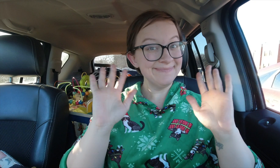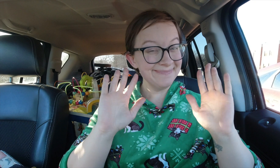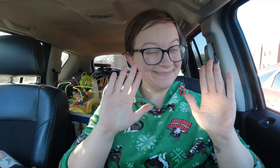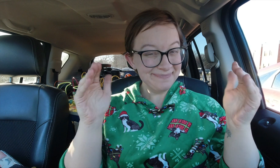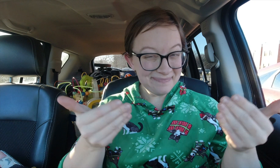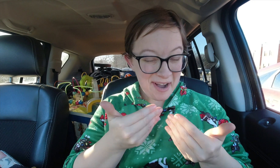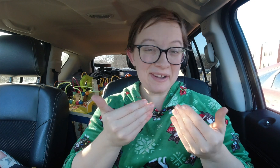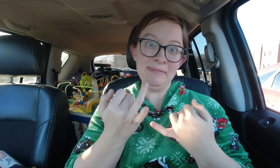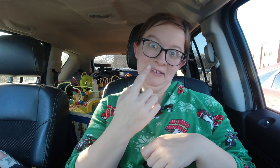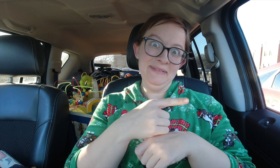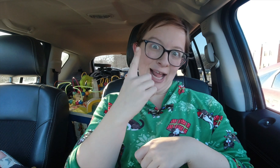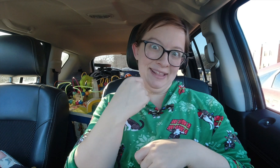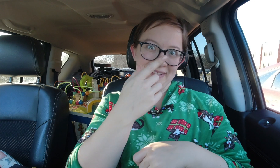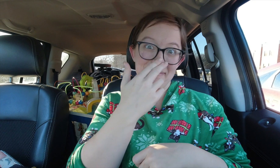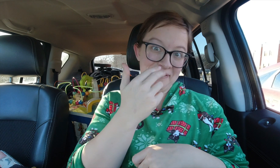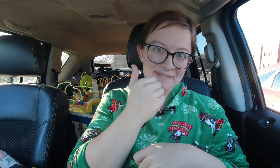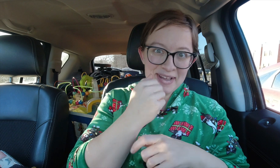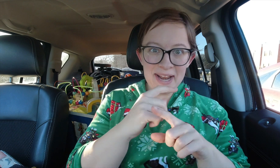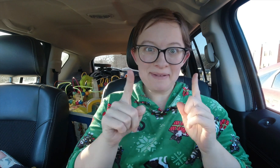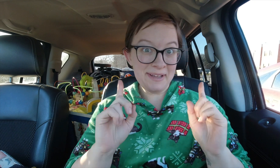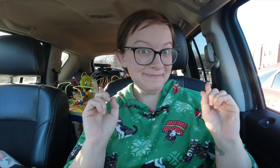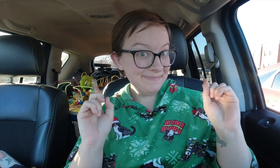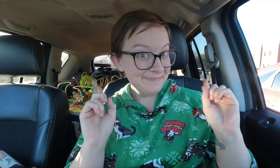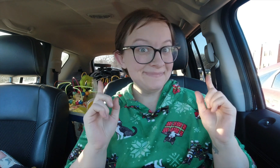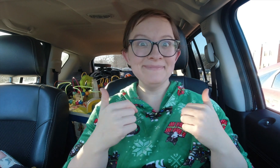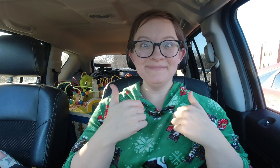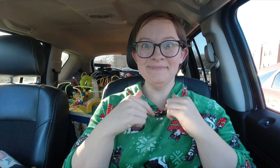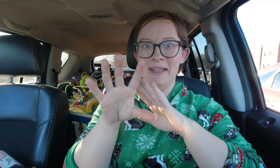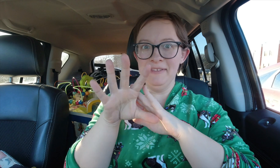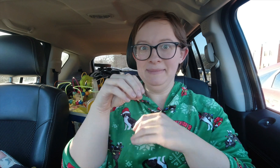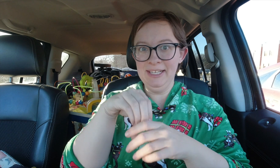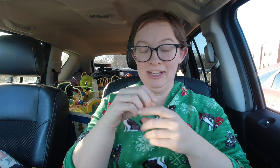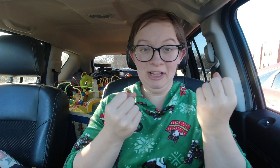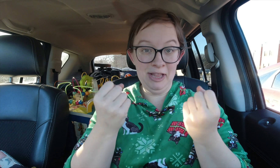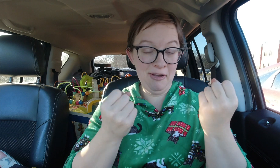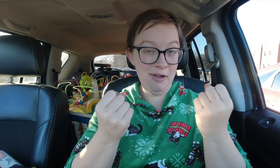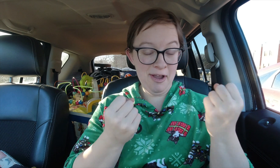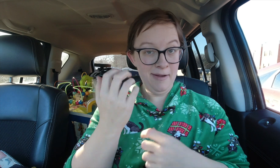Hello, welcome! I know my background might look a little bit funny today, but I'm filming in my car